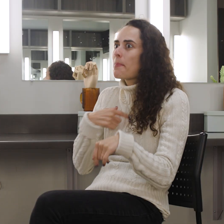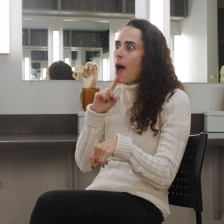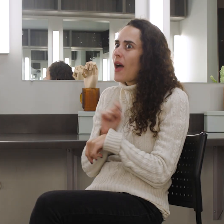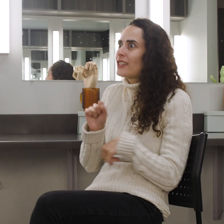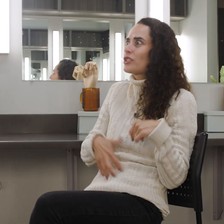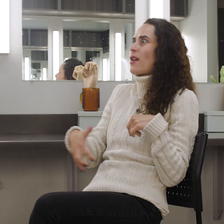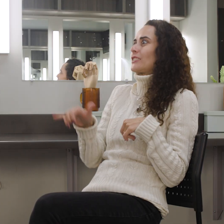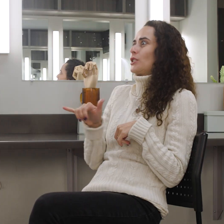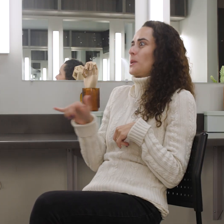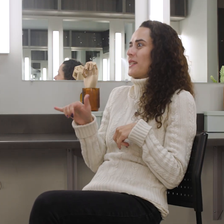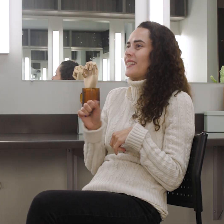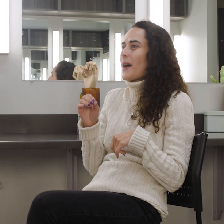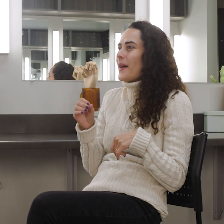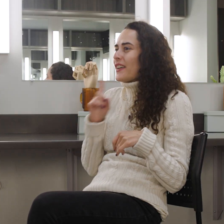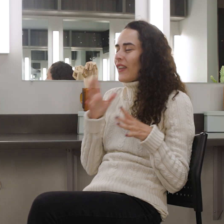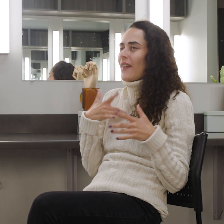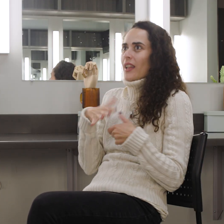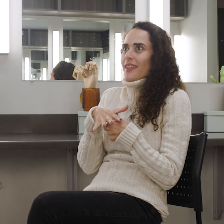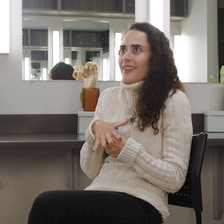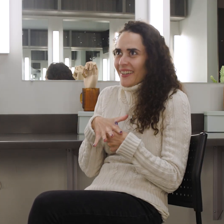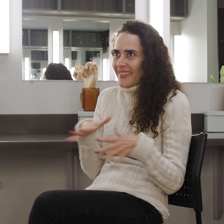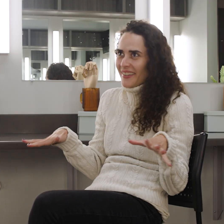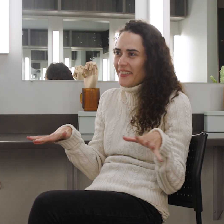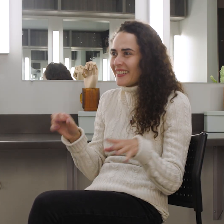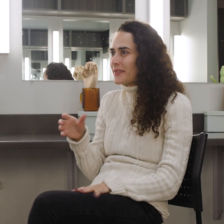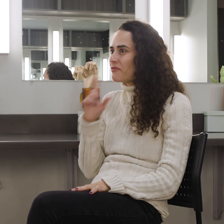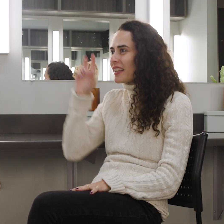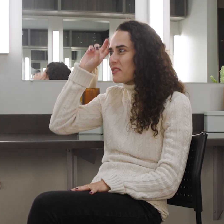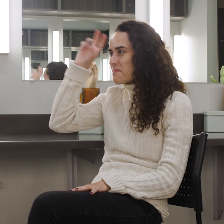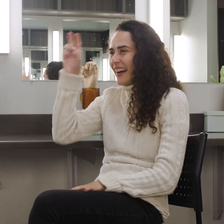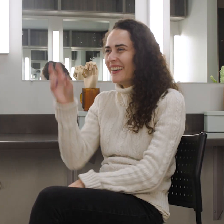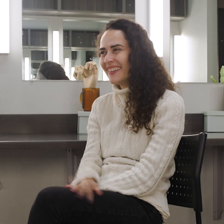pregnant when we were filming! So it was extra sort of stressful and trippy.